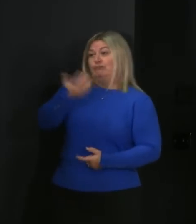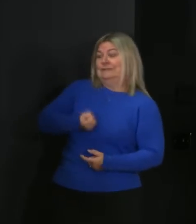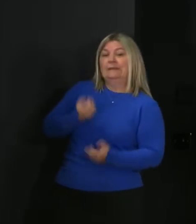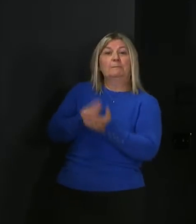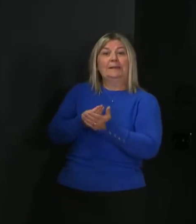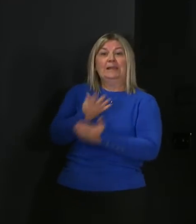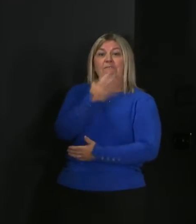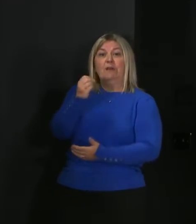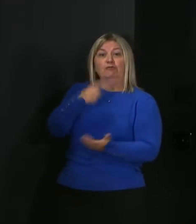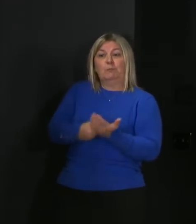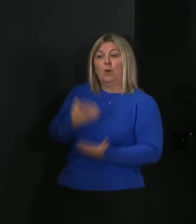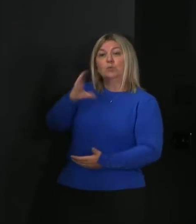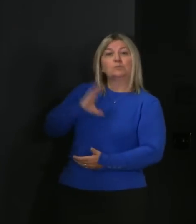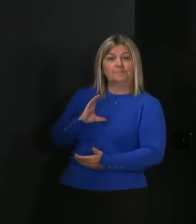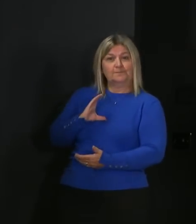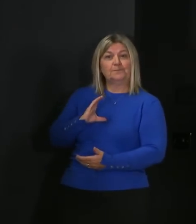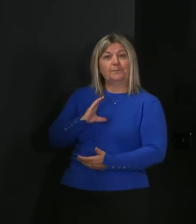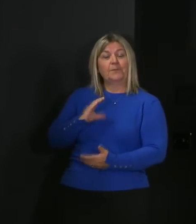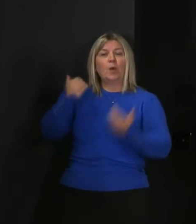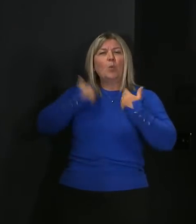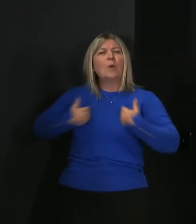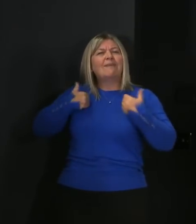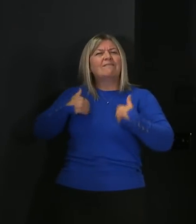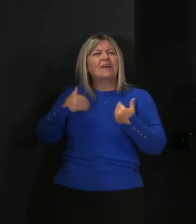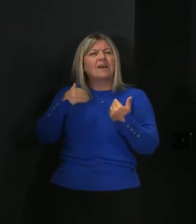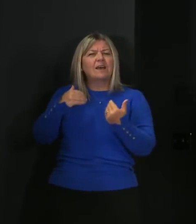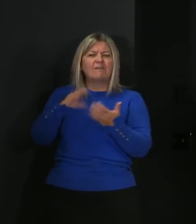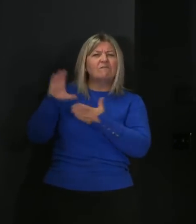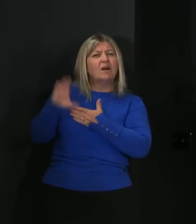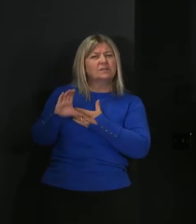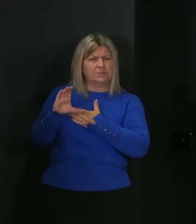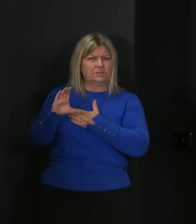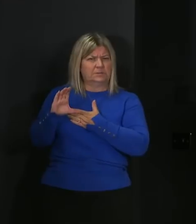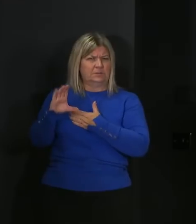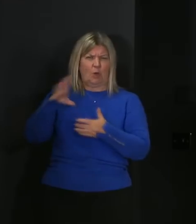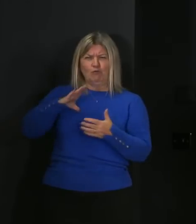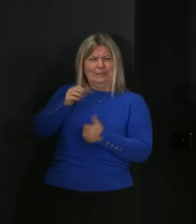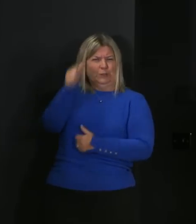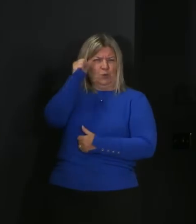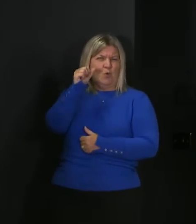Welfare Fund is an established route accessing funds and there are teams of trained staff.